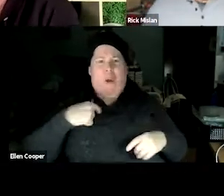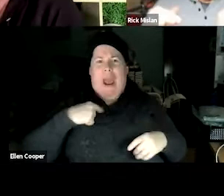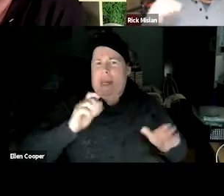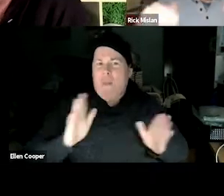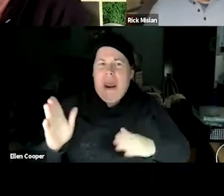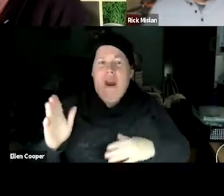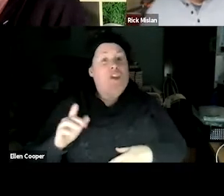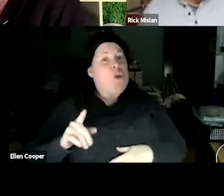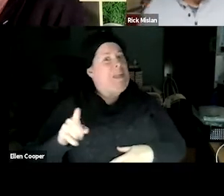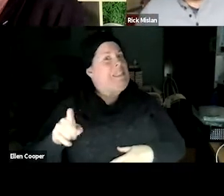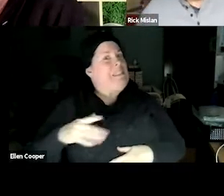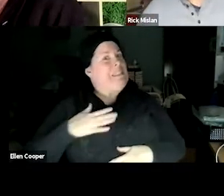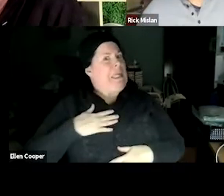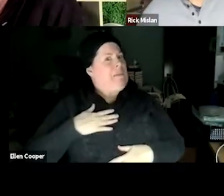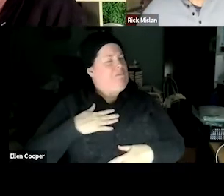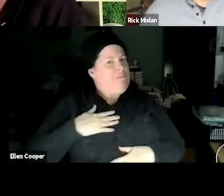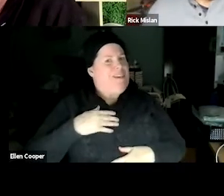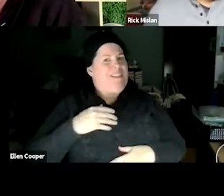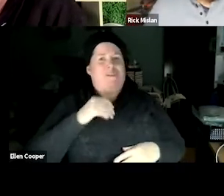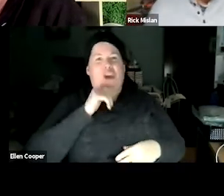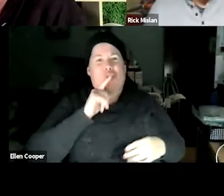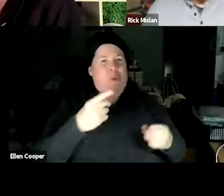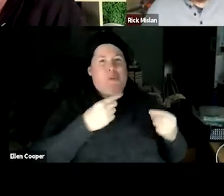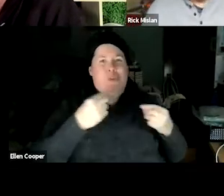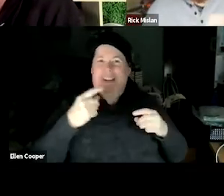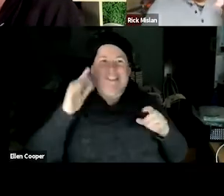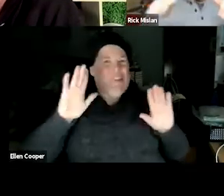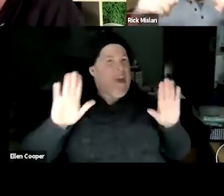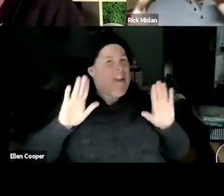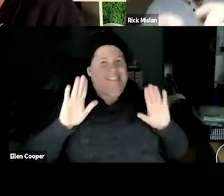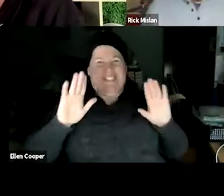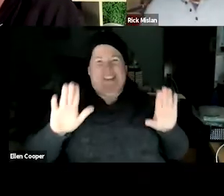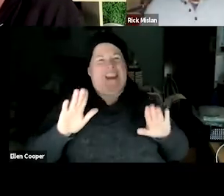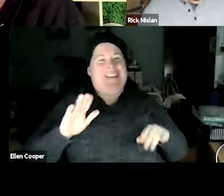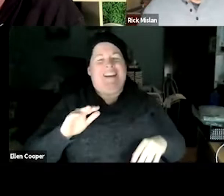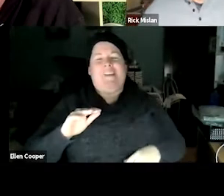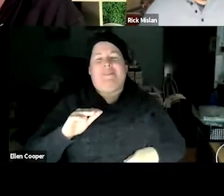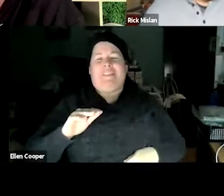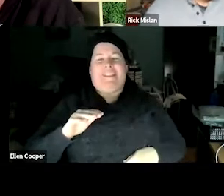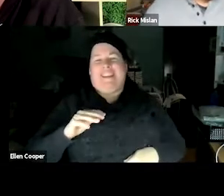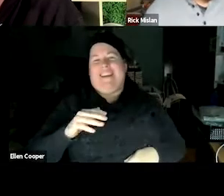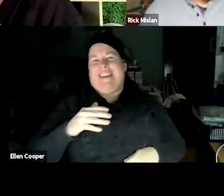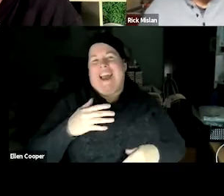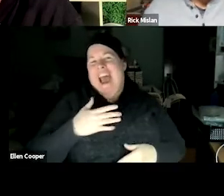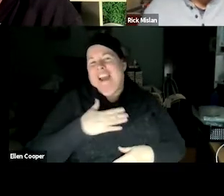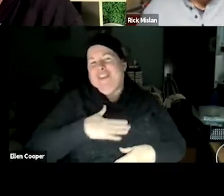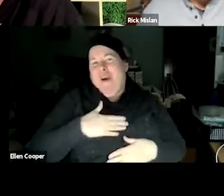he's little on their edge. I think coming into this, which is great. I Rick Mislan: Kind of playing, you know, happy human with him a little bit too. So